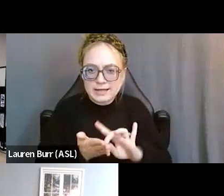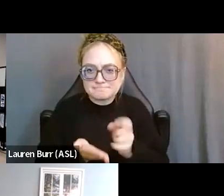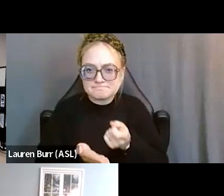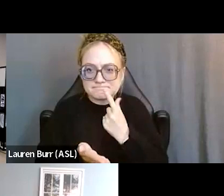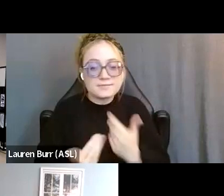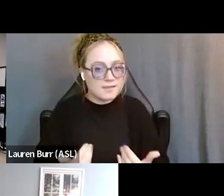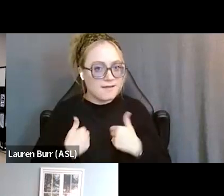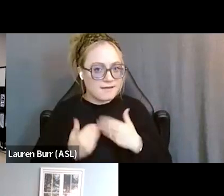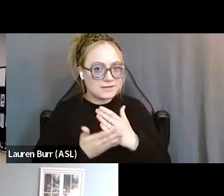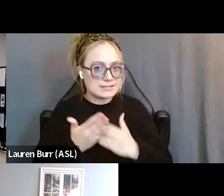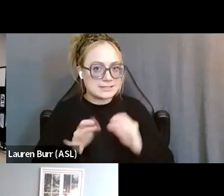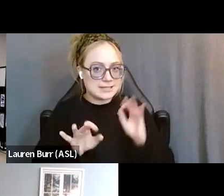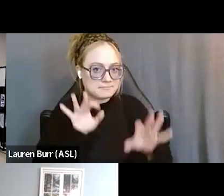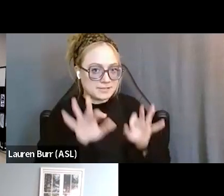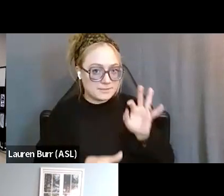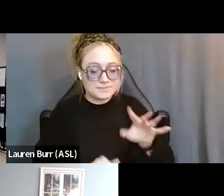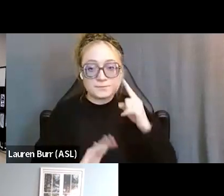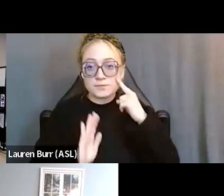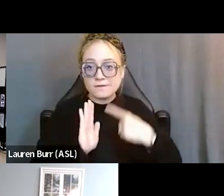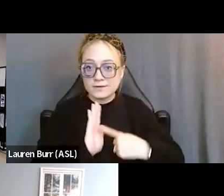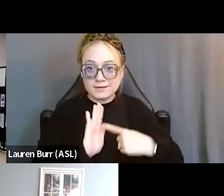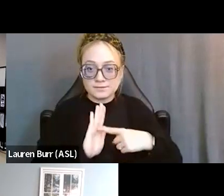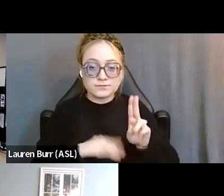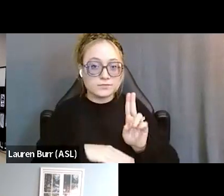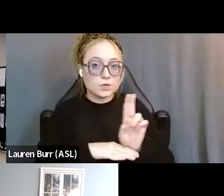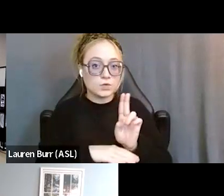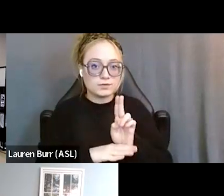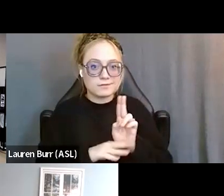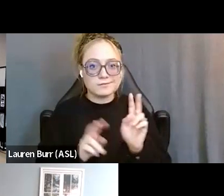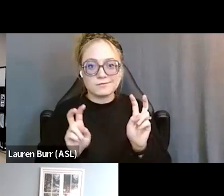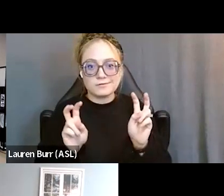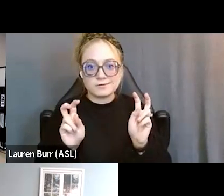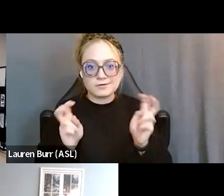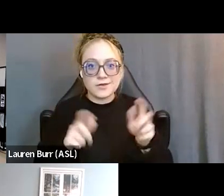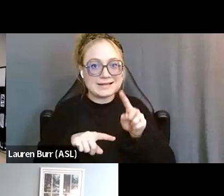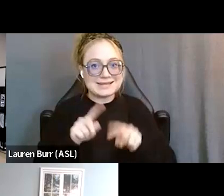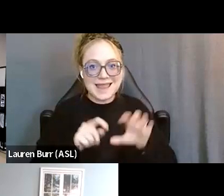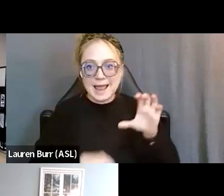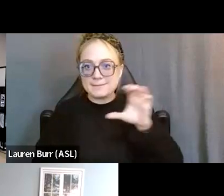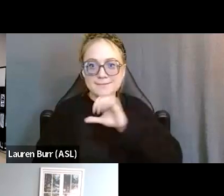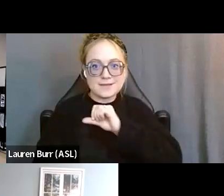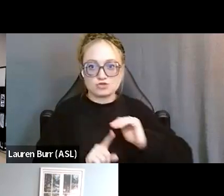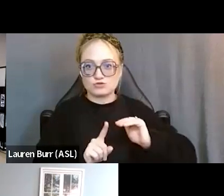So, for example, using, we'll call it, can't miss reminders. So putting medication in a place,